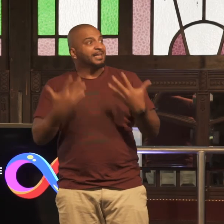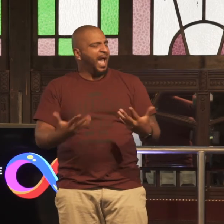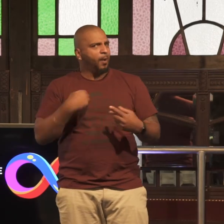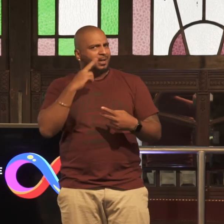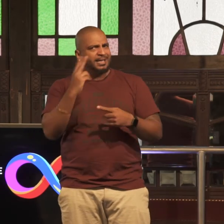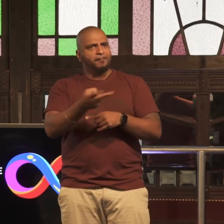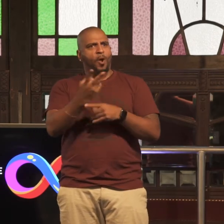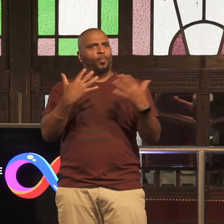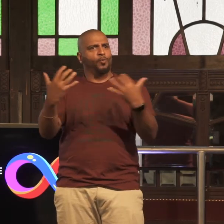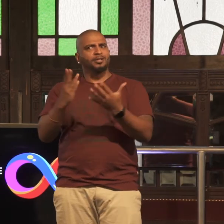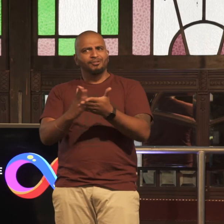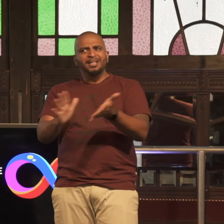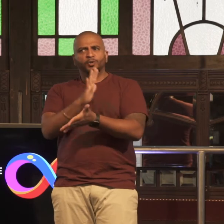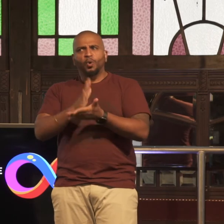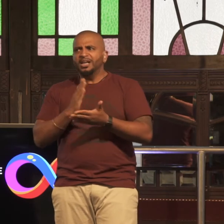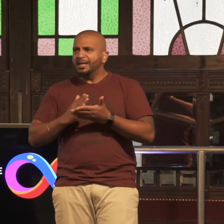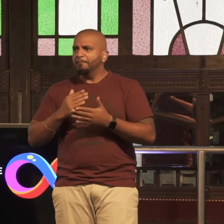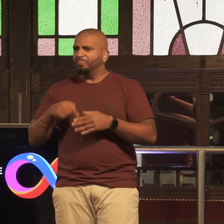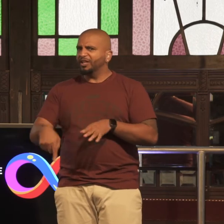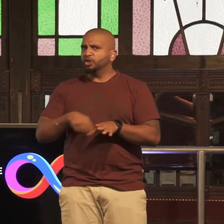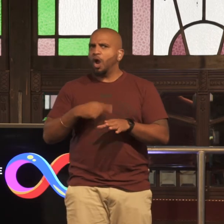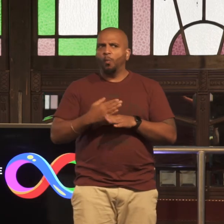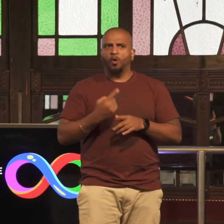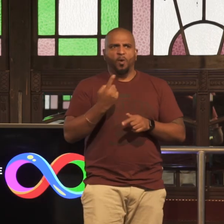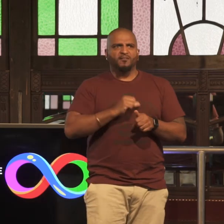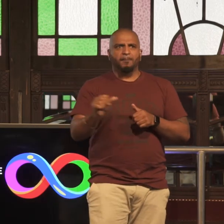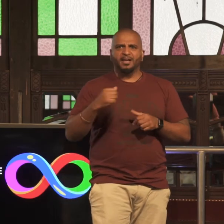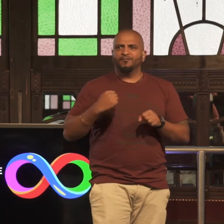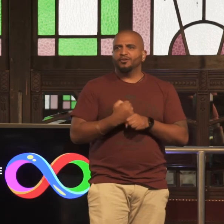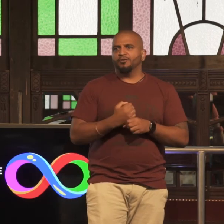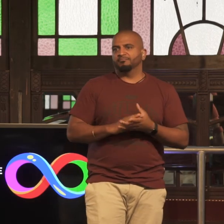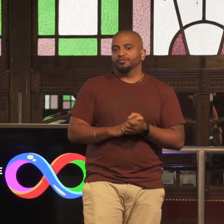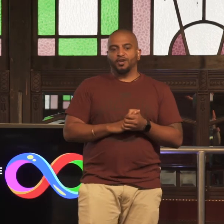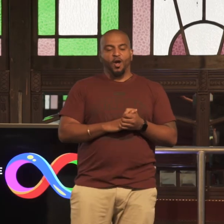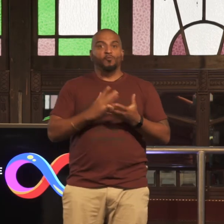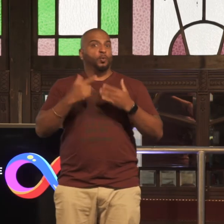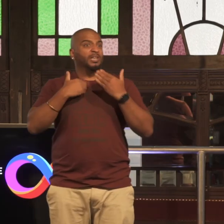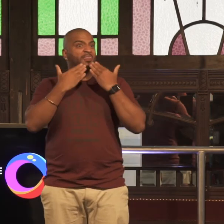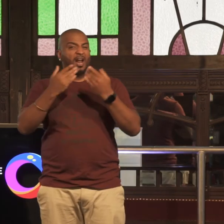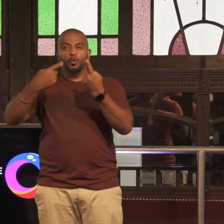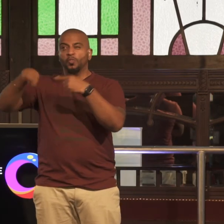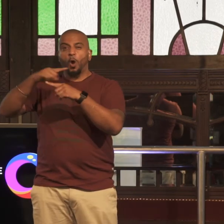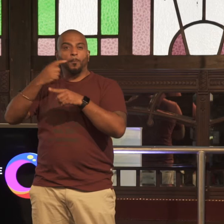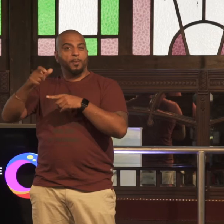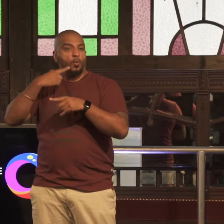and it's been hard to please everybody, but I'm just glad that we've managed to do so well this year.